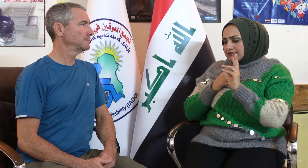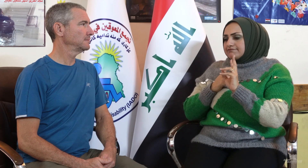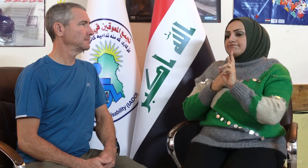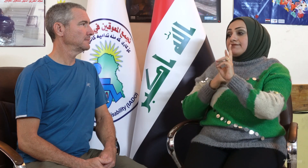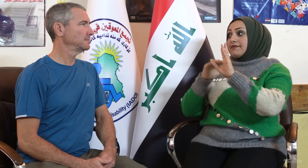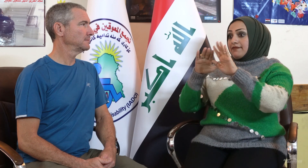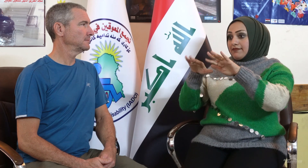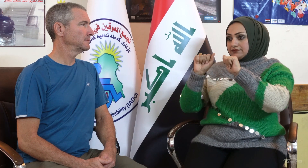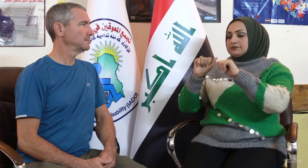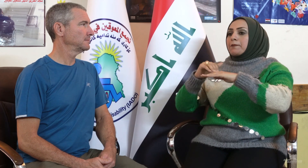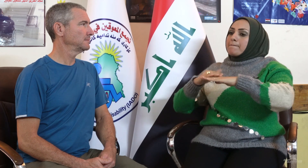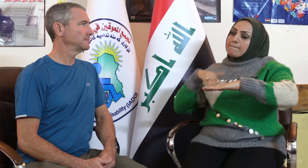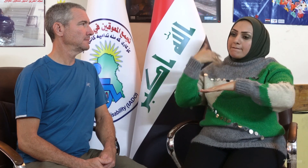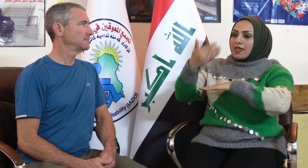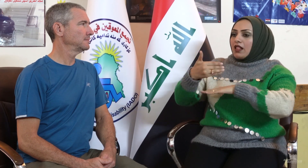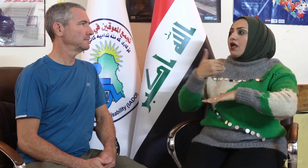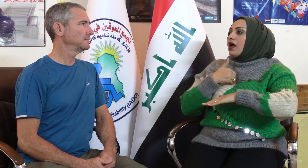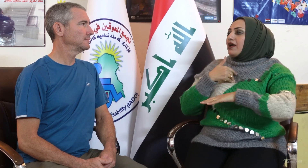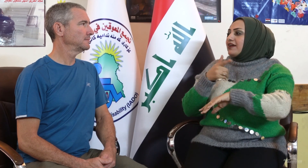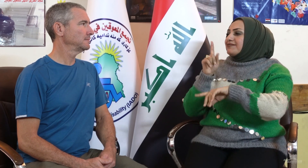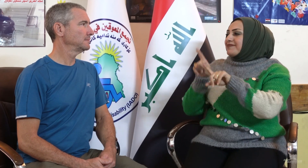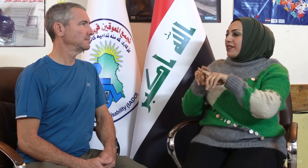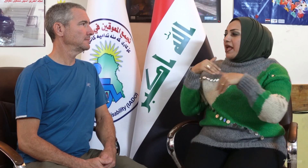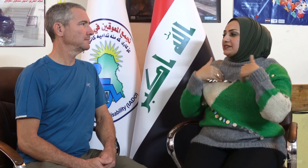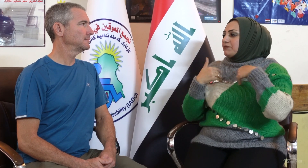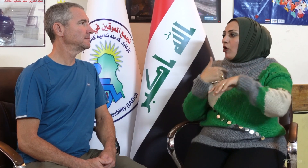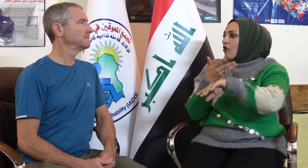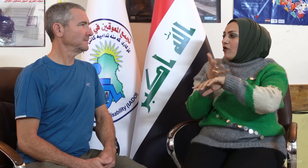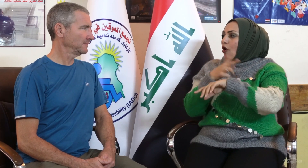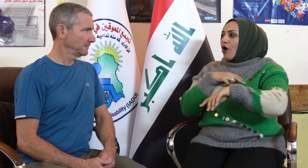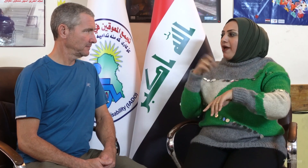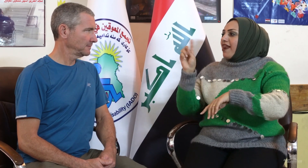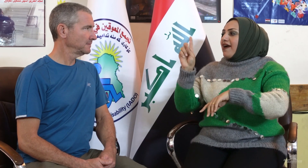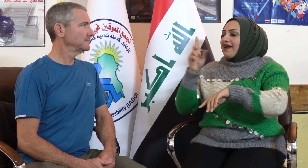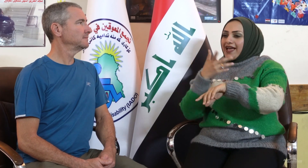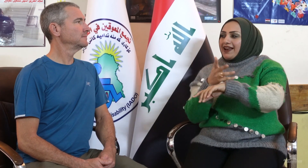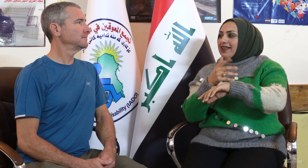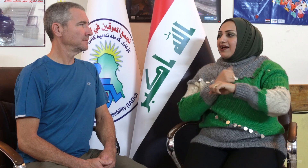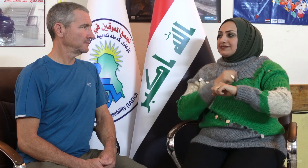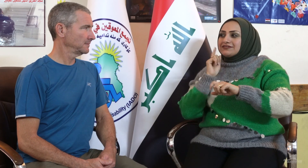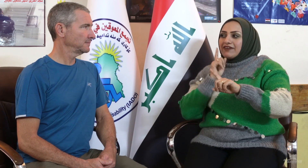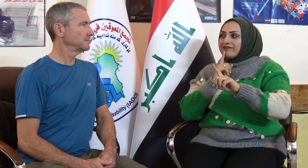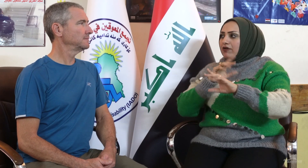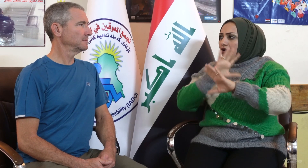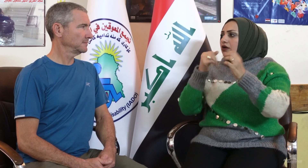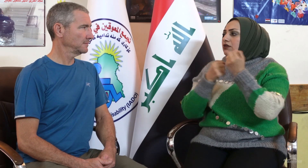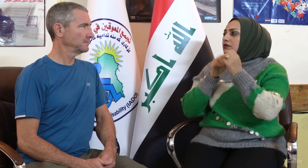more people were allowed to come up and make statements, including those of us who were Deaf advocates.